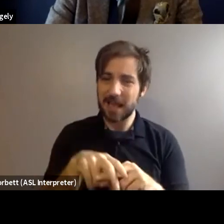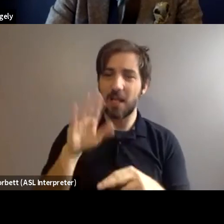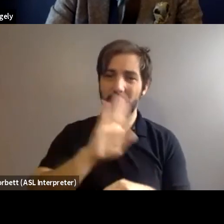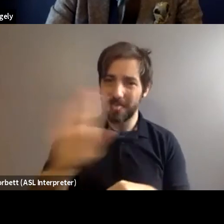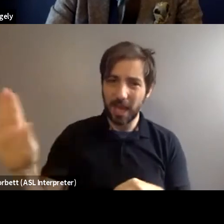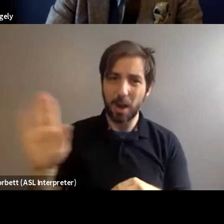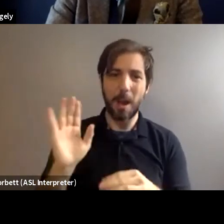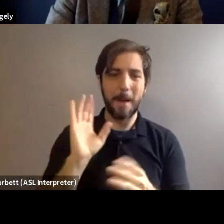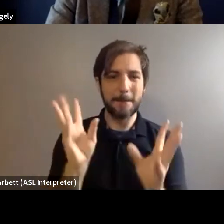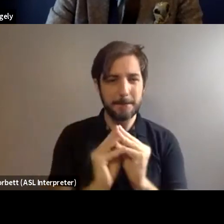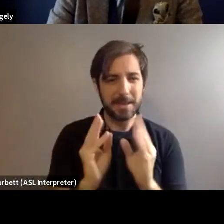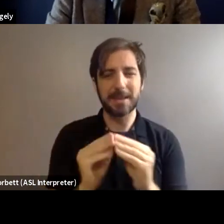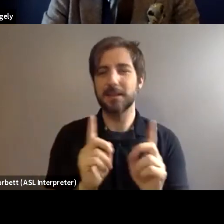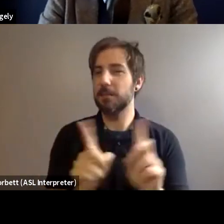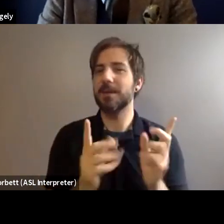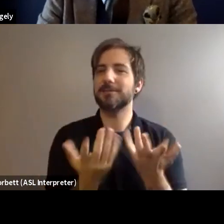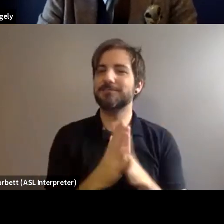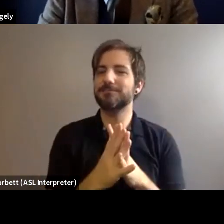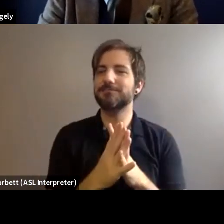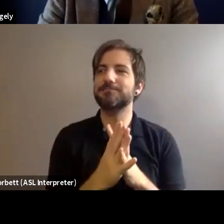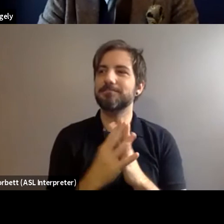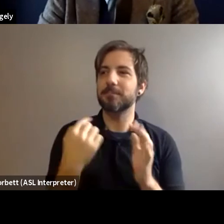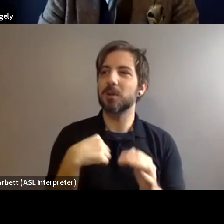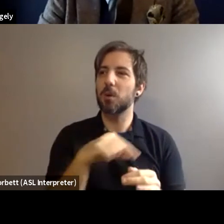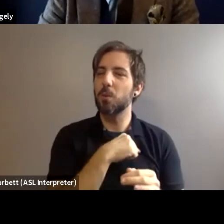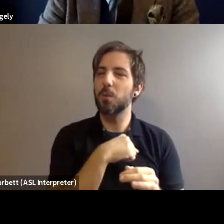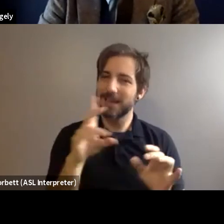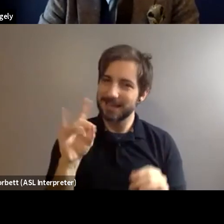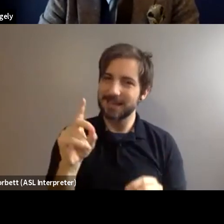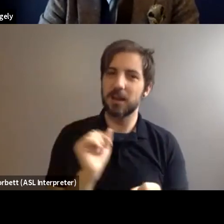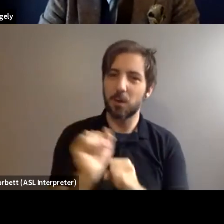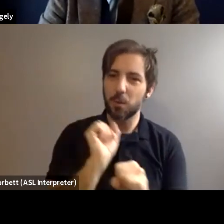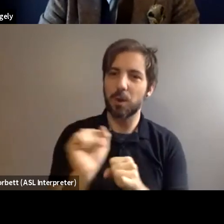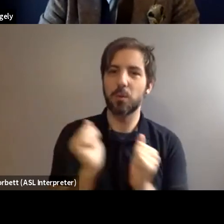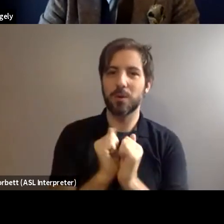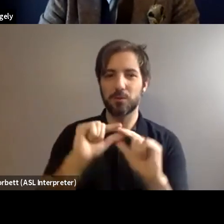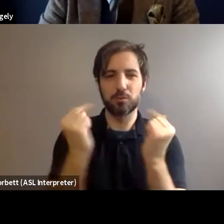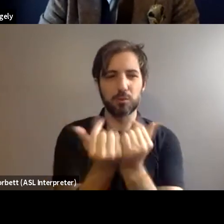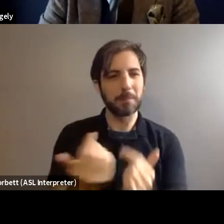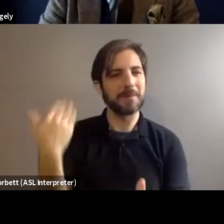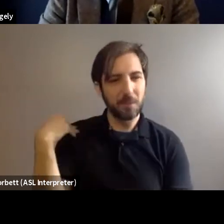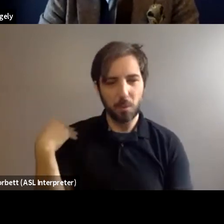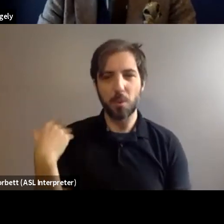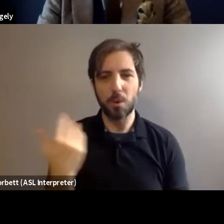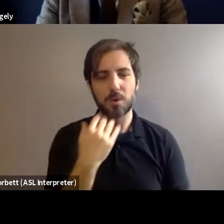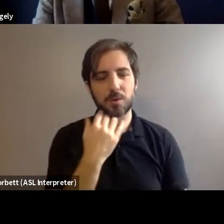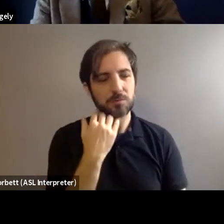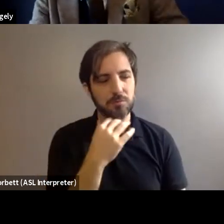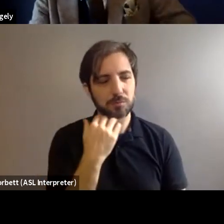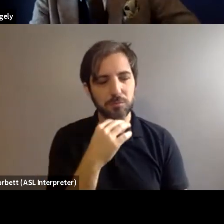um but we have done work with a group before um in order to just kind of and we've also